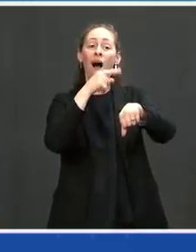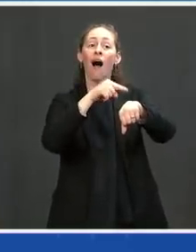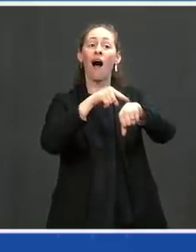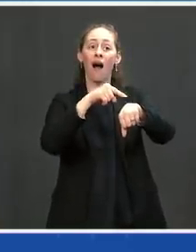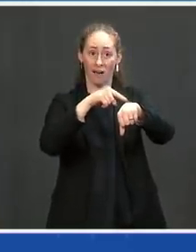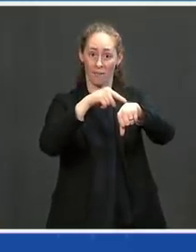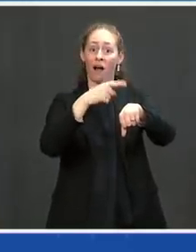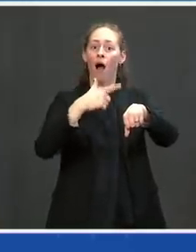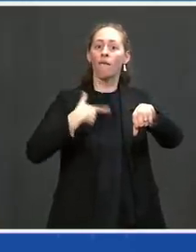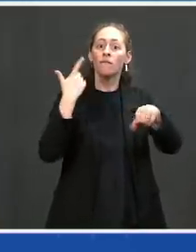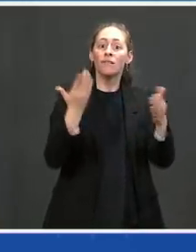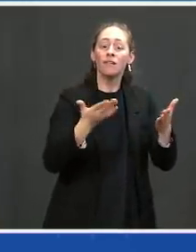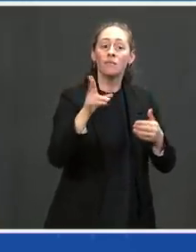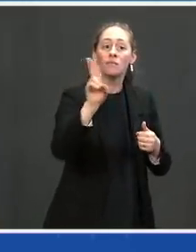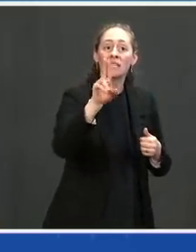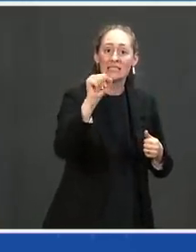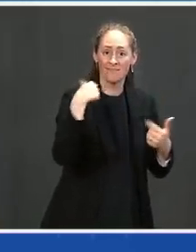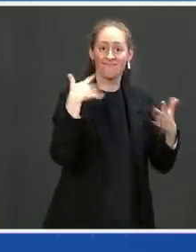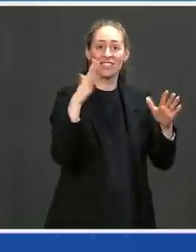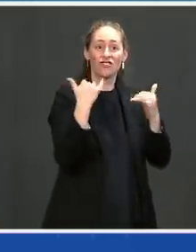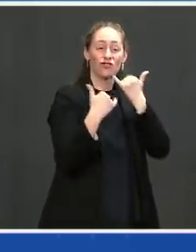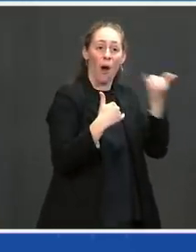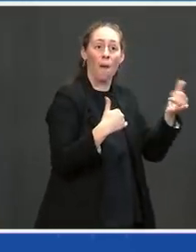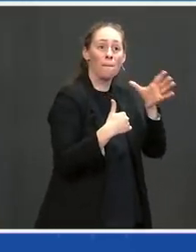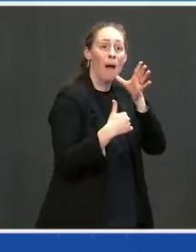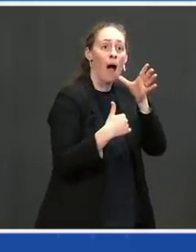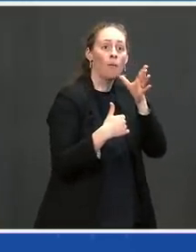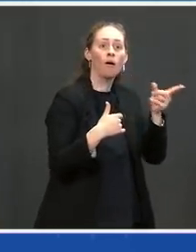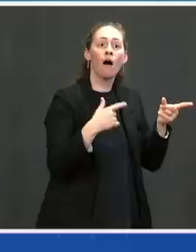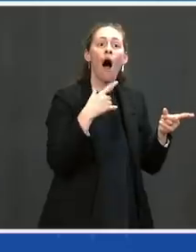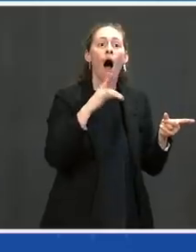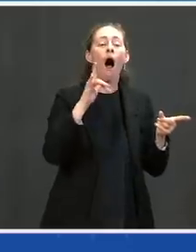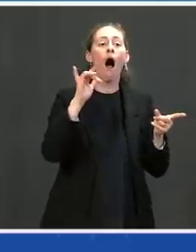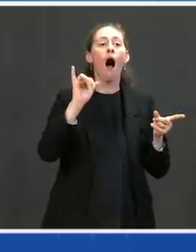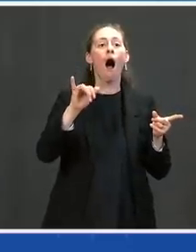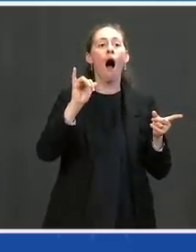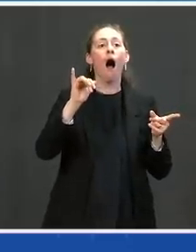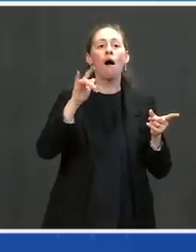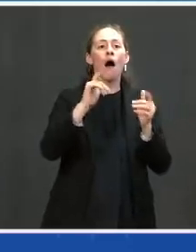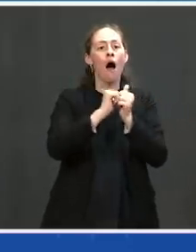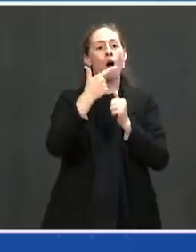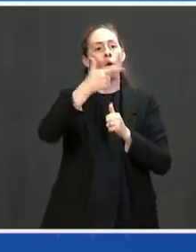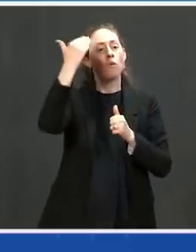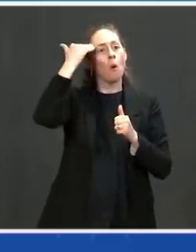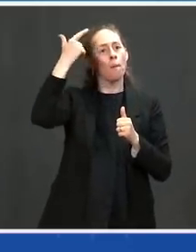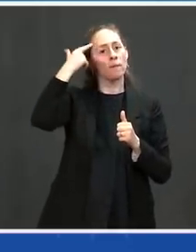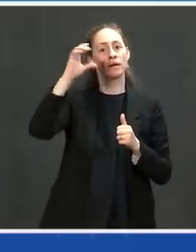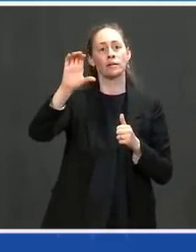That's the only way they know her kids are here because CBP, today, Thursday, has not contacted that mother.